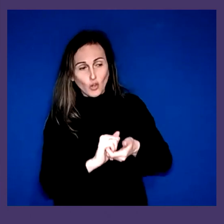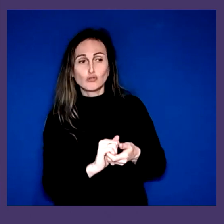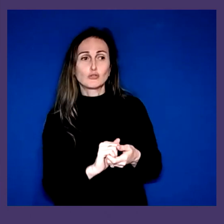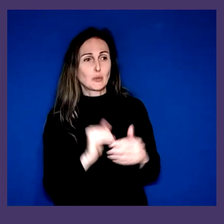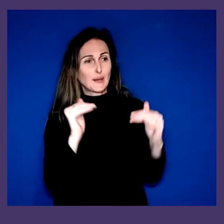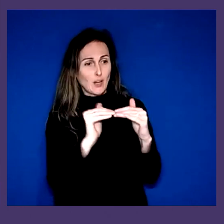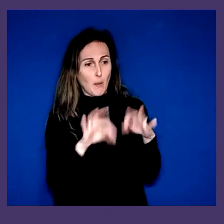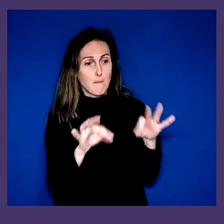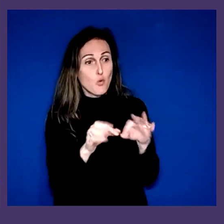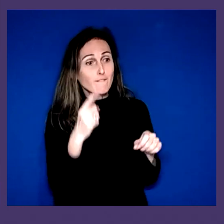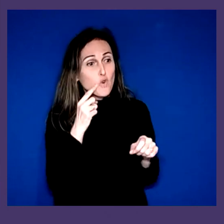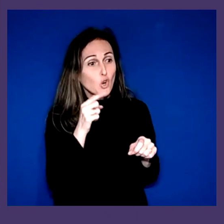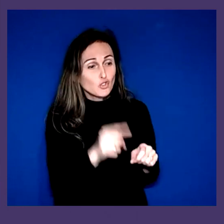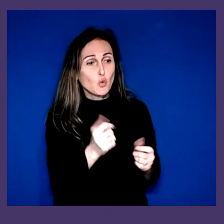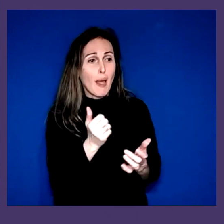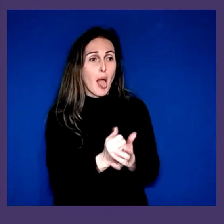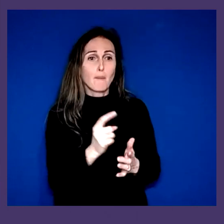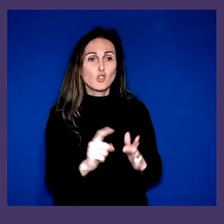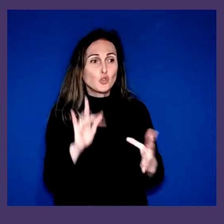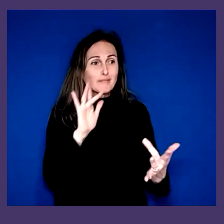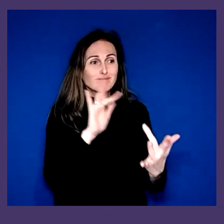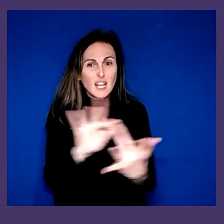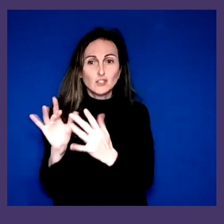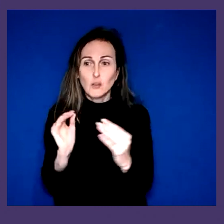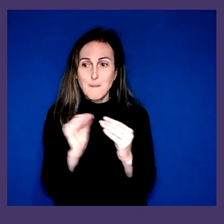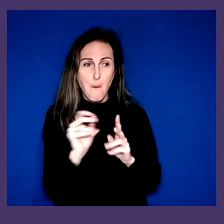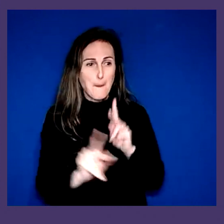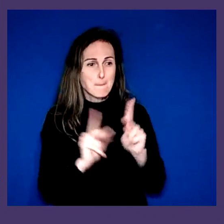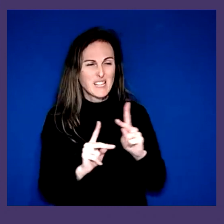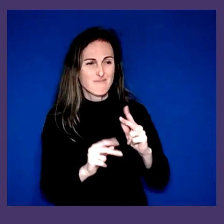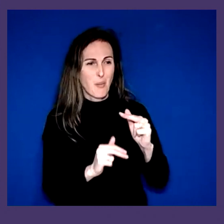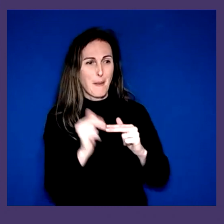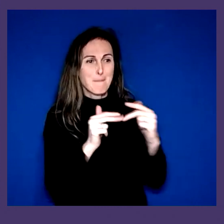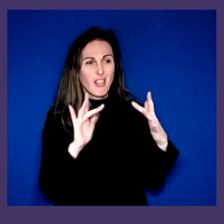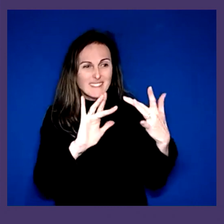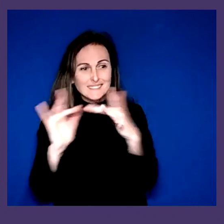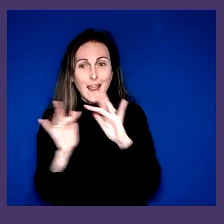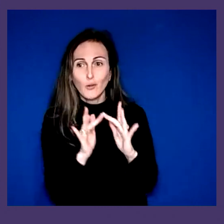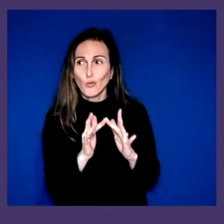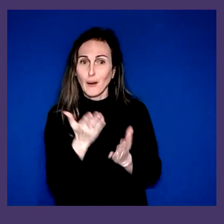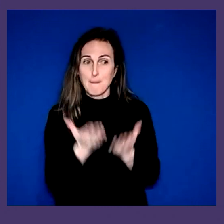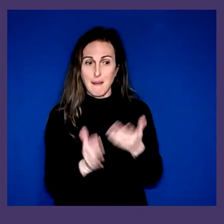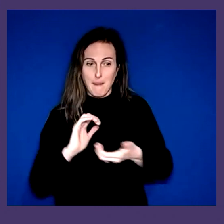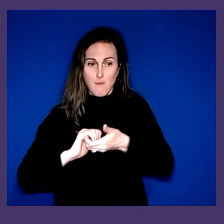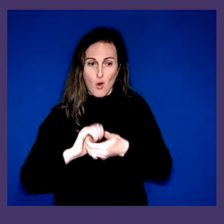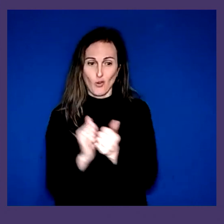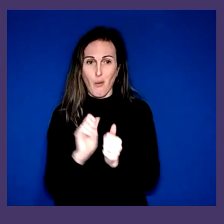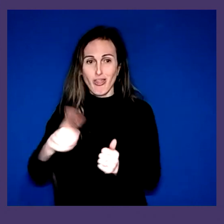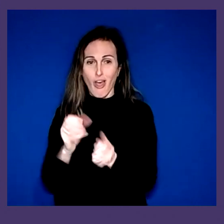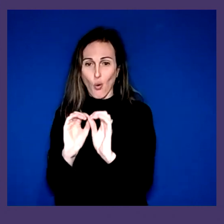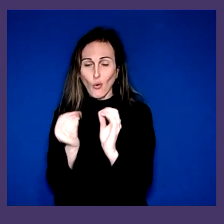help you build on the great work that you're doing, whether it's partnering with other organizations or co-creating with the disability community.